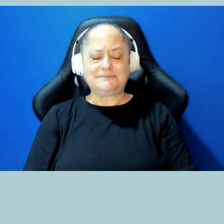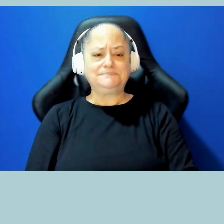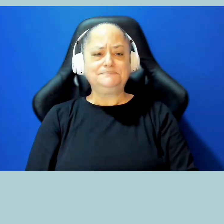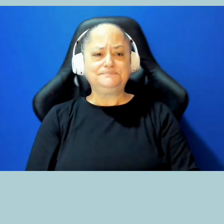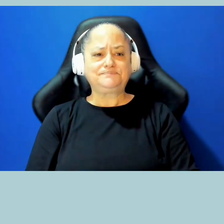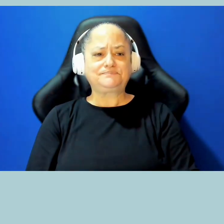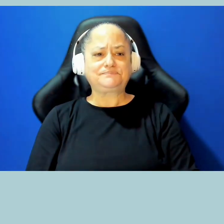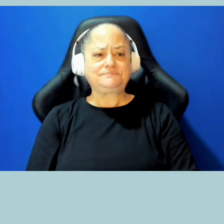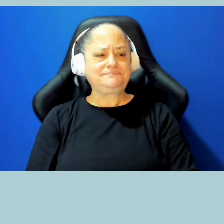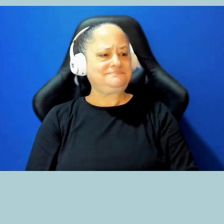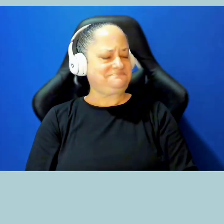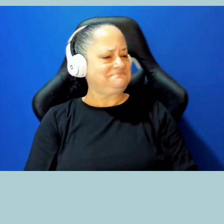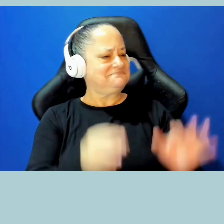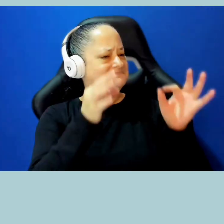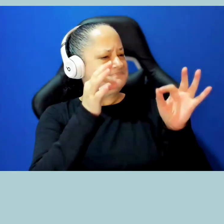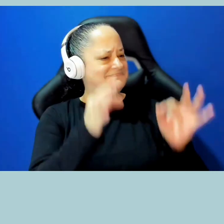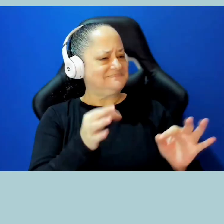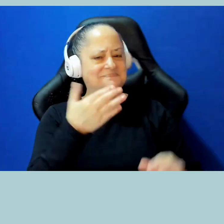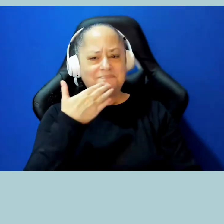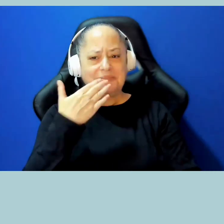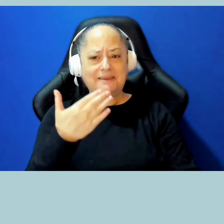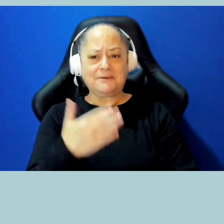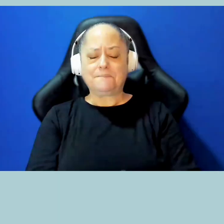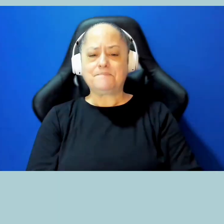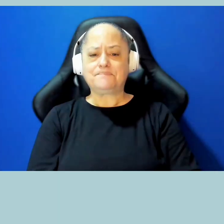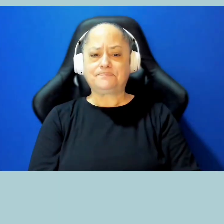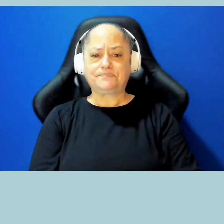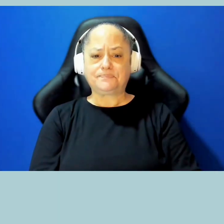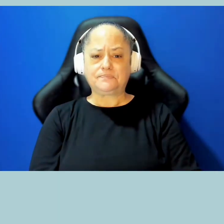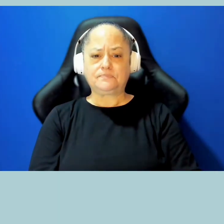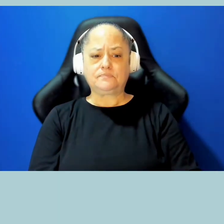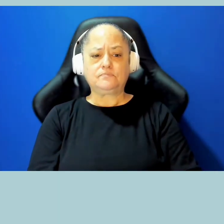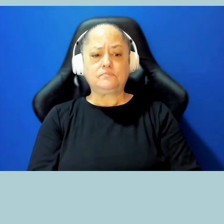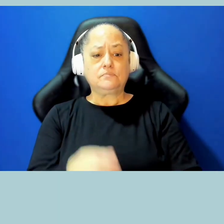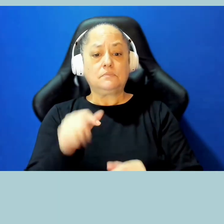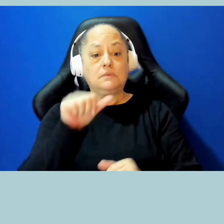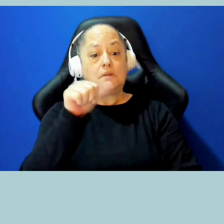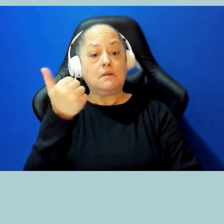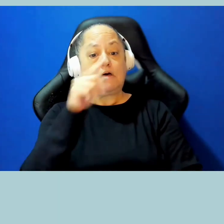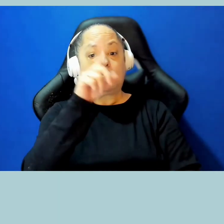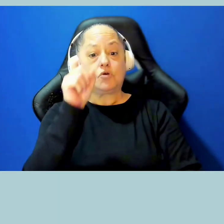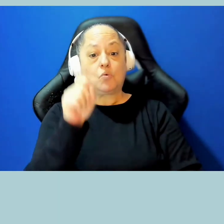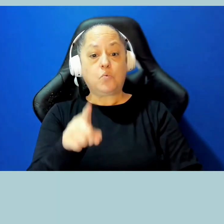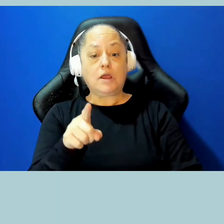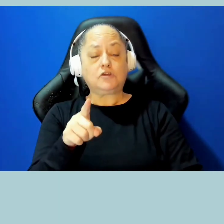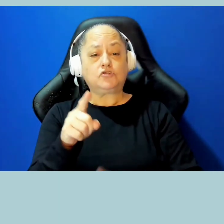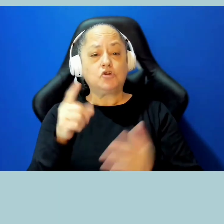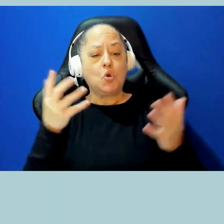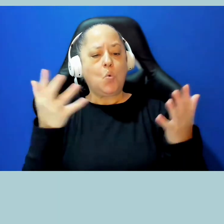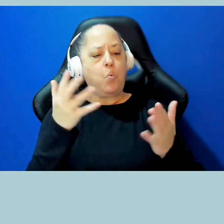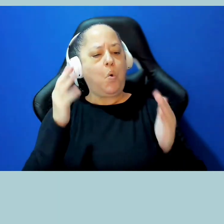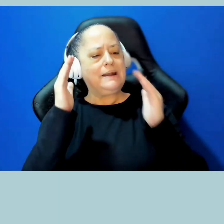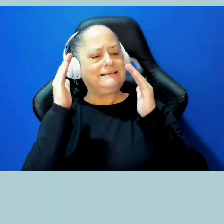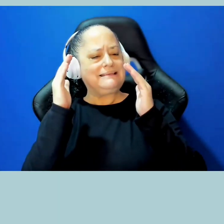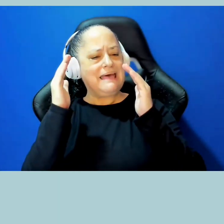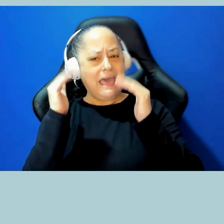Absolutely. Thank you. Another question are what the expectations are for including